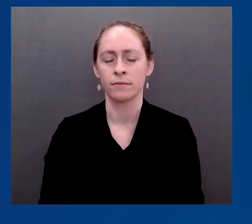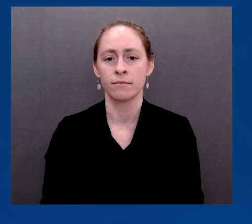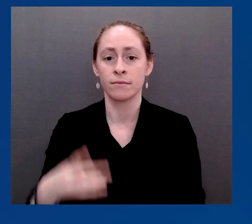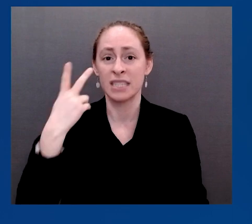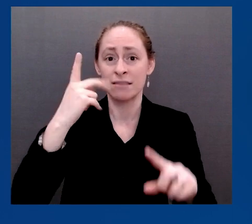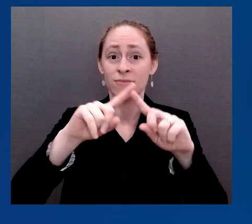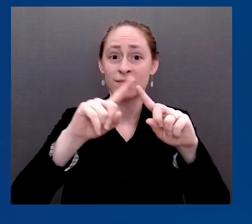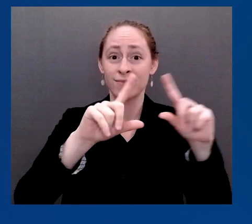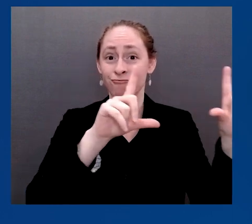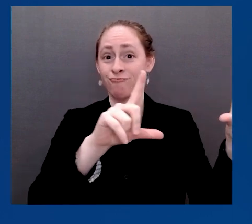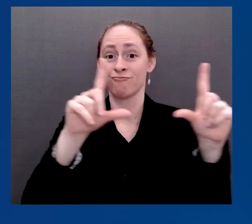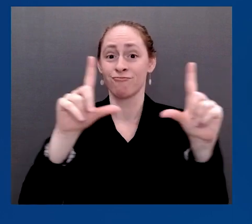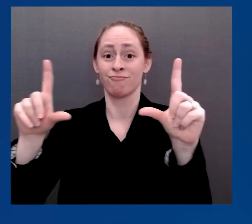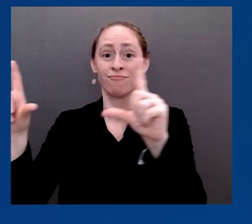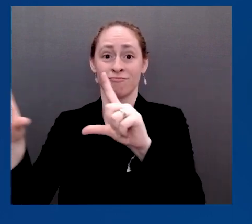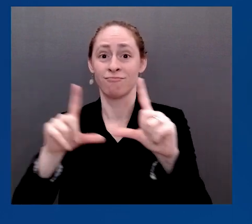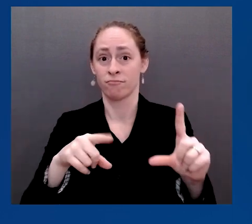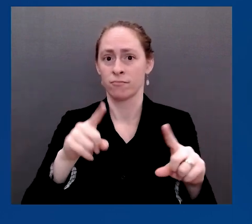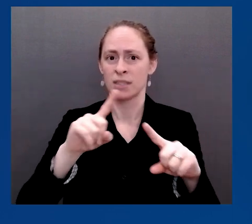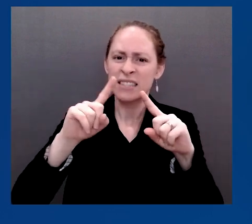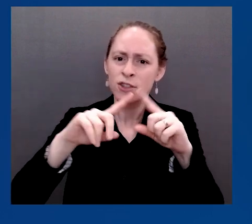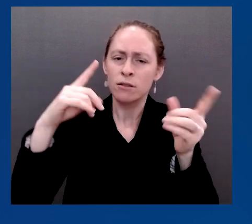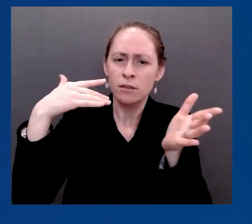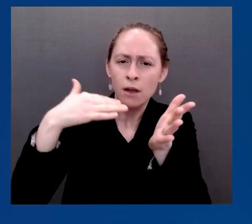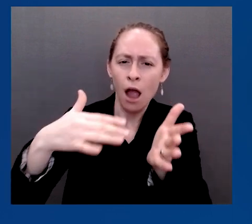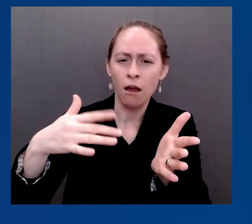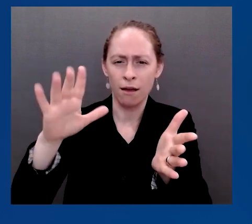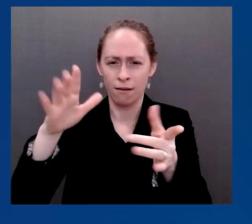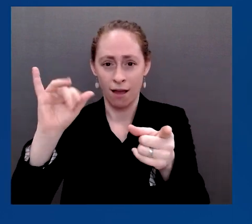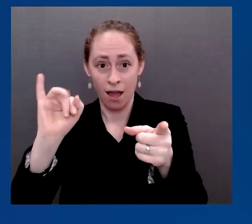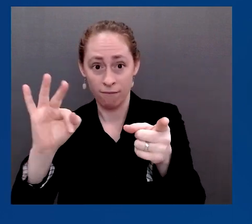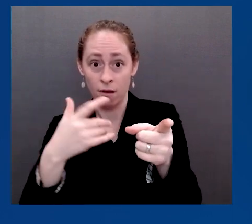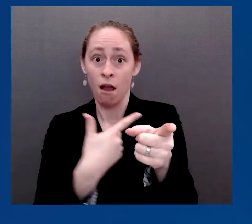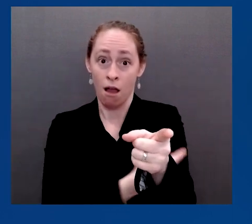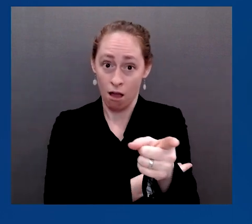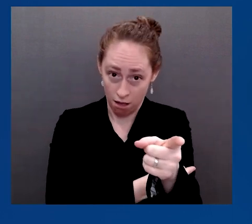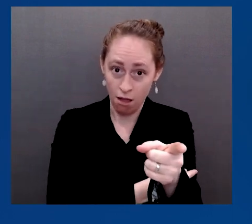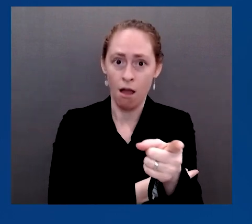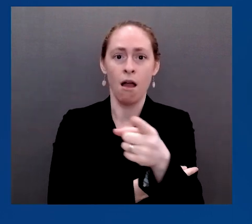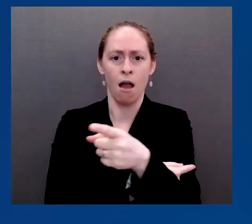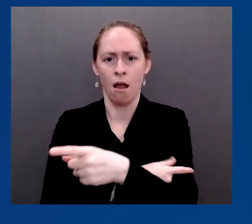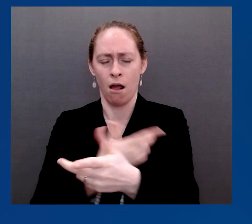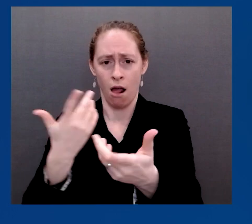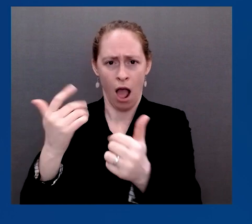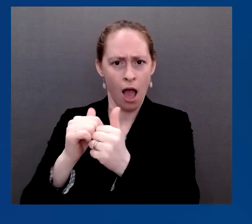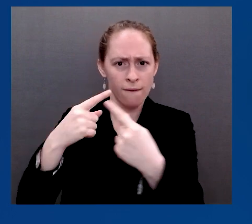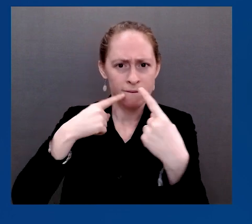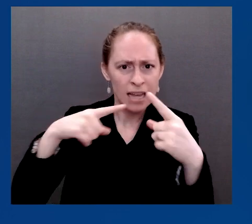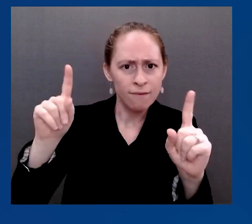with participations in sites nationwide. And importantly, COVID-19 vaccines are being administered